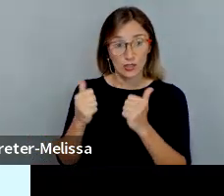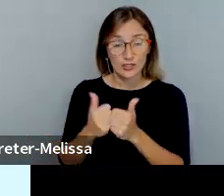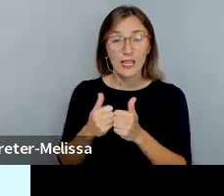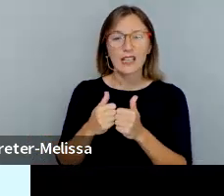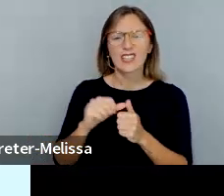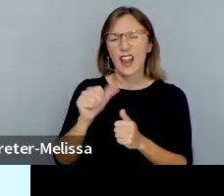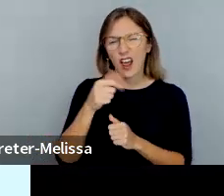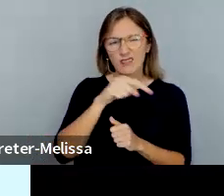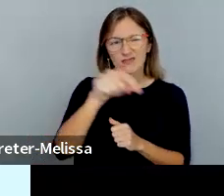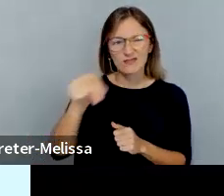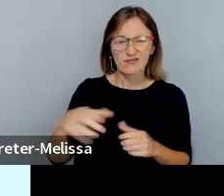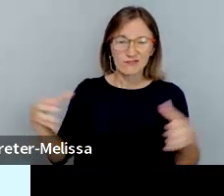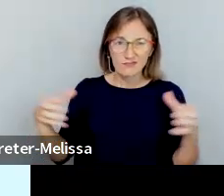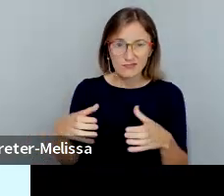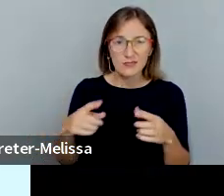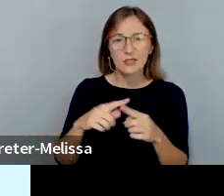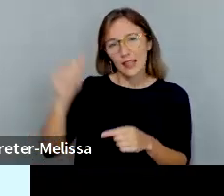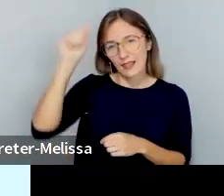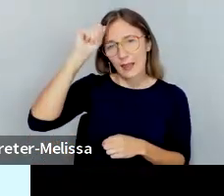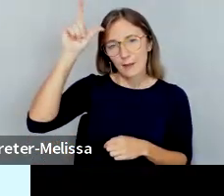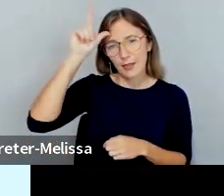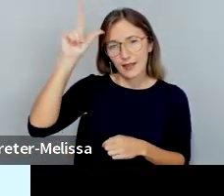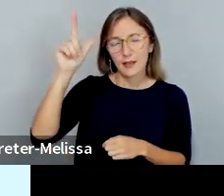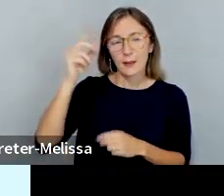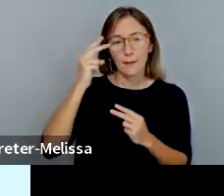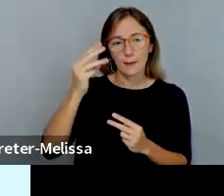In 1949, the ARC was started. In 1972 disability in action, paralyzed vet